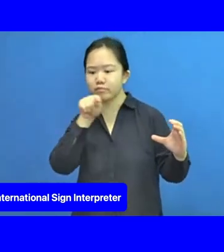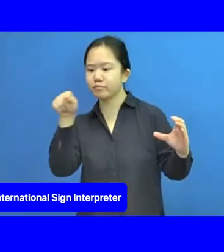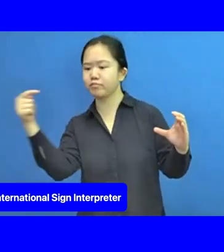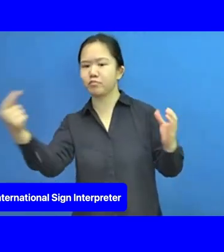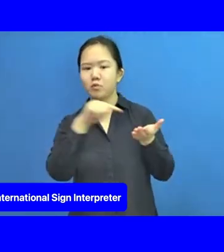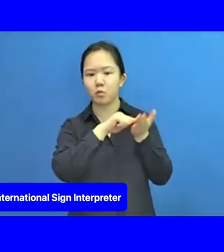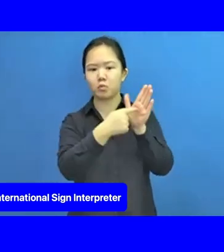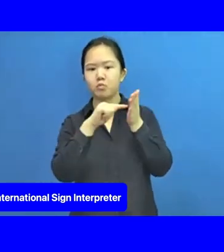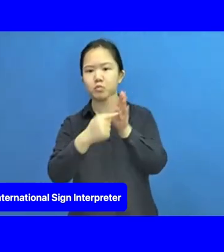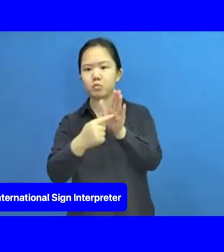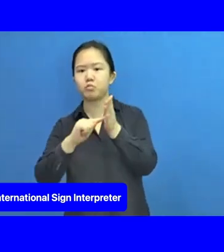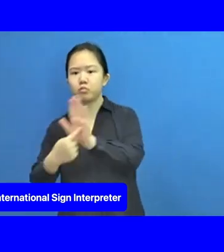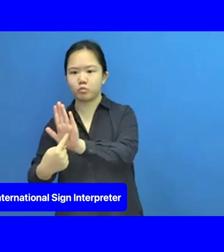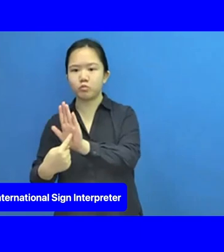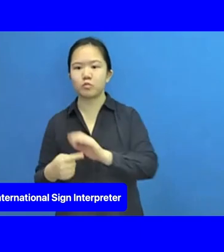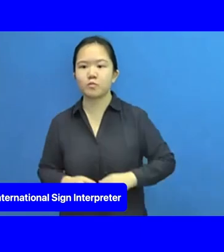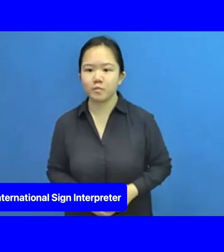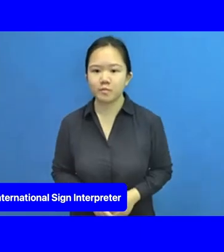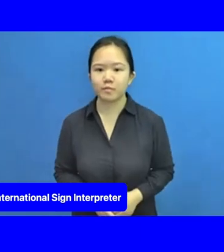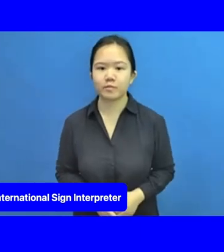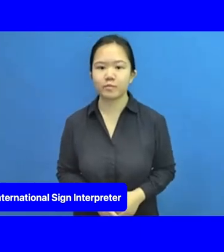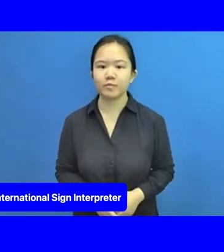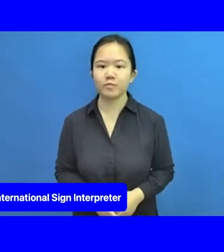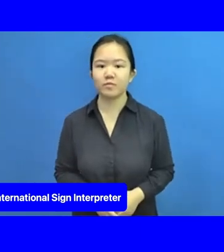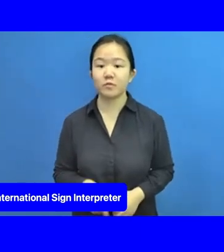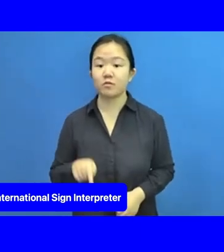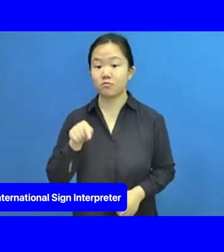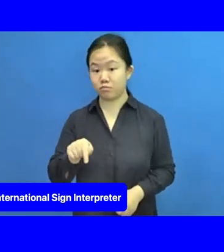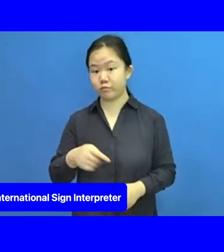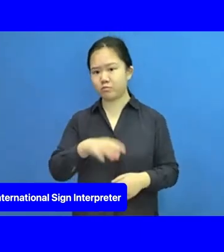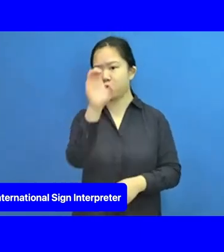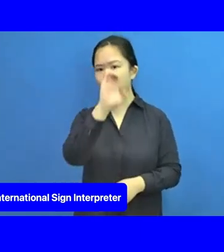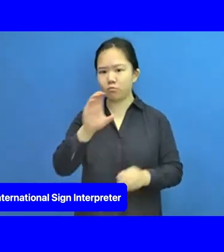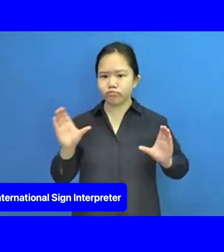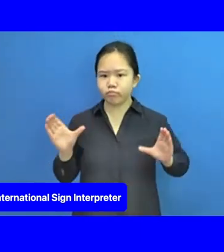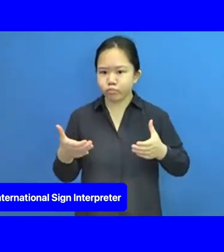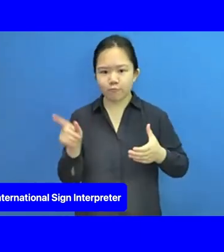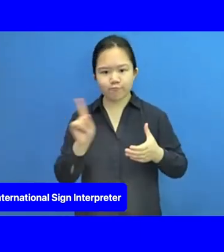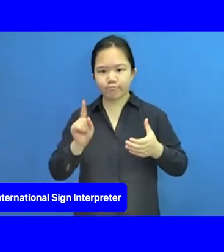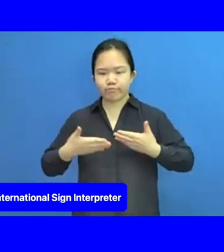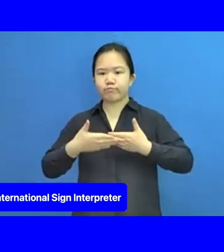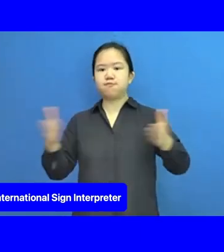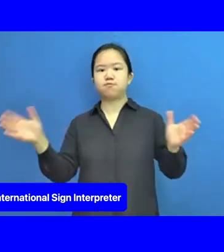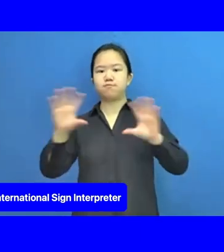We will allow for the space to set up experiments but also to learn from these experiments, to document them,